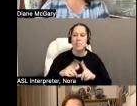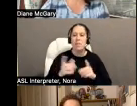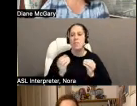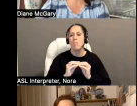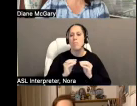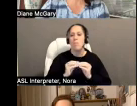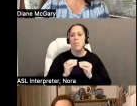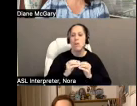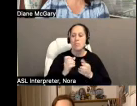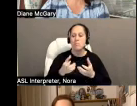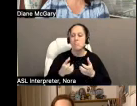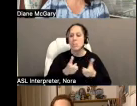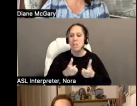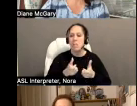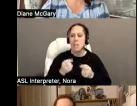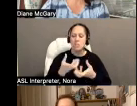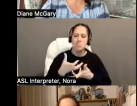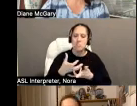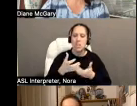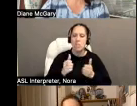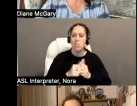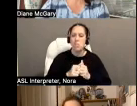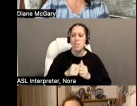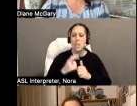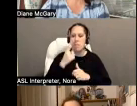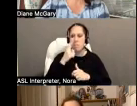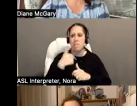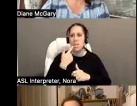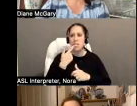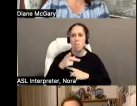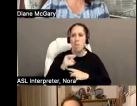handleable than something with, like, a face made out of polymer, for example.